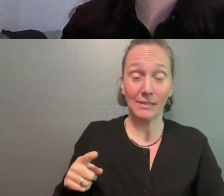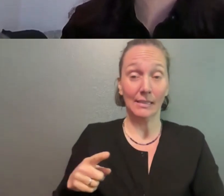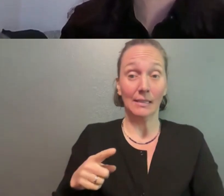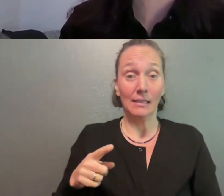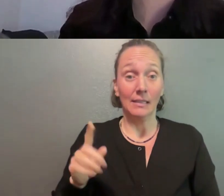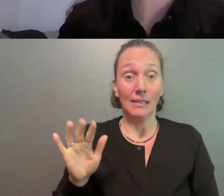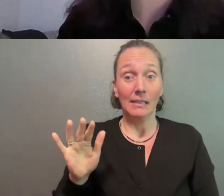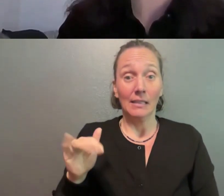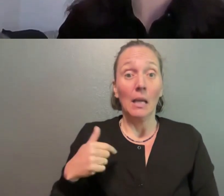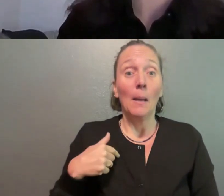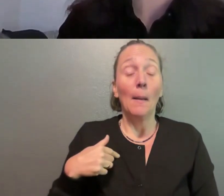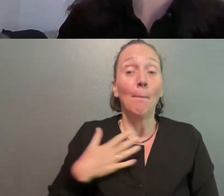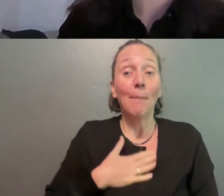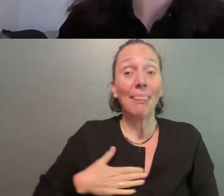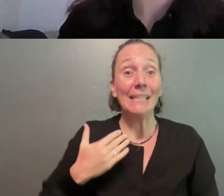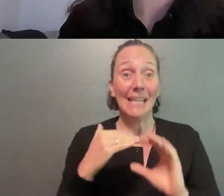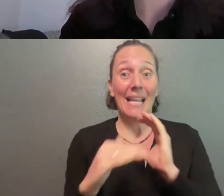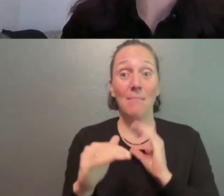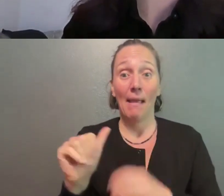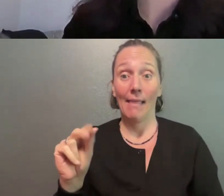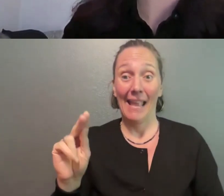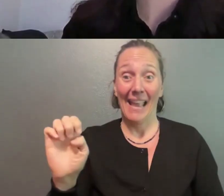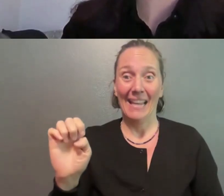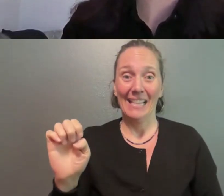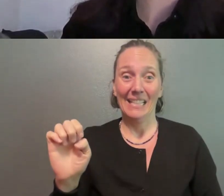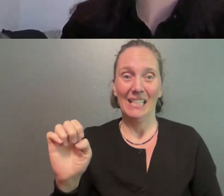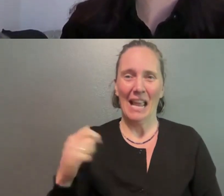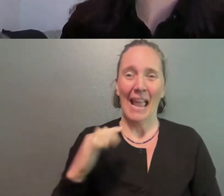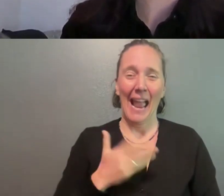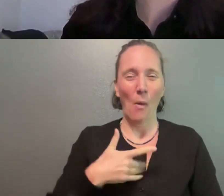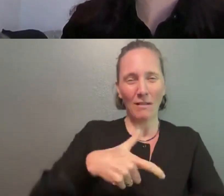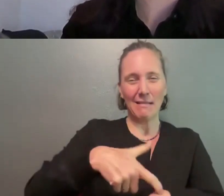send an email to Annie as we're kind of running on a really short time crunch.